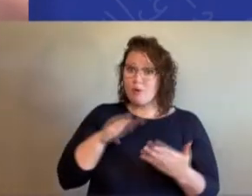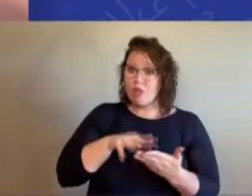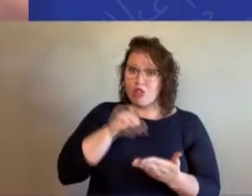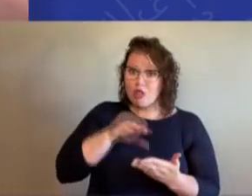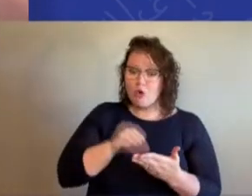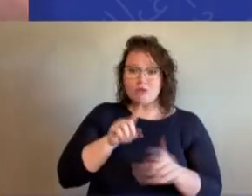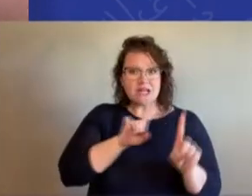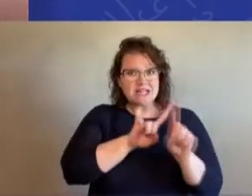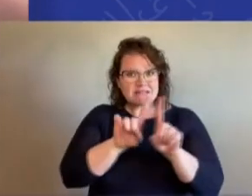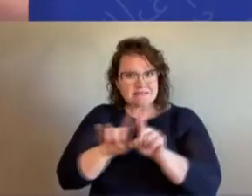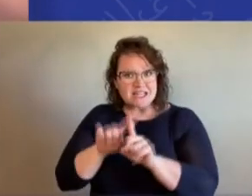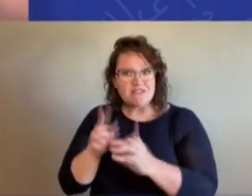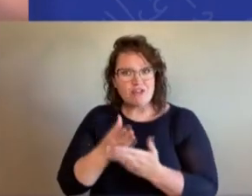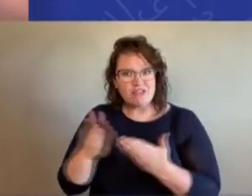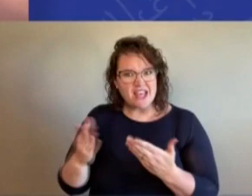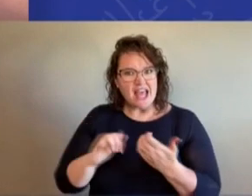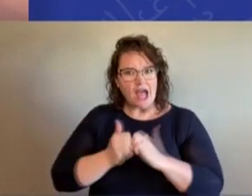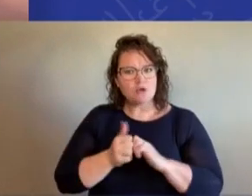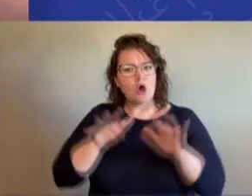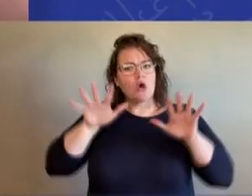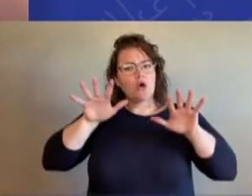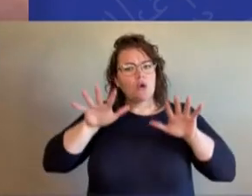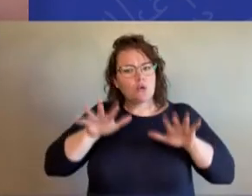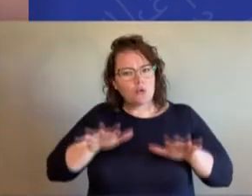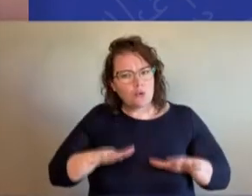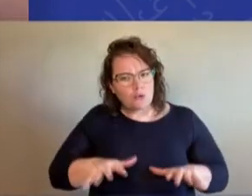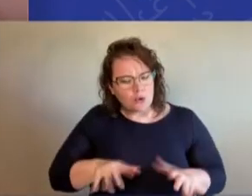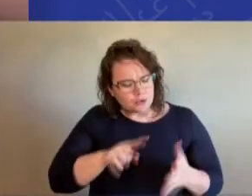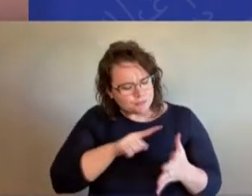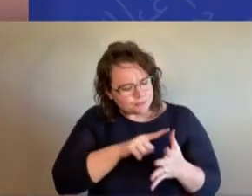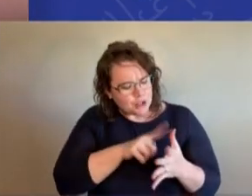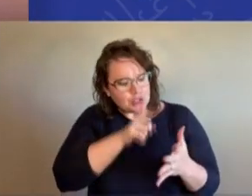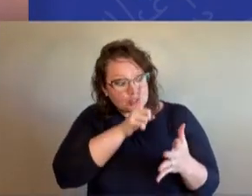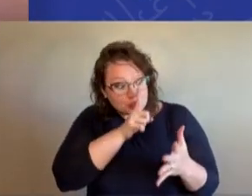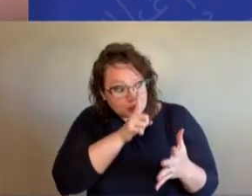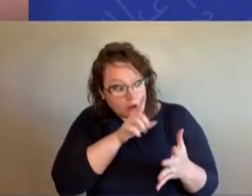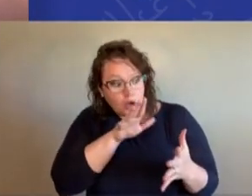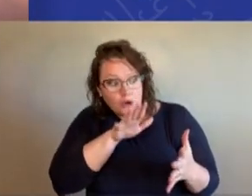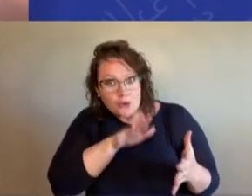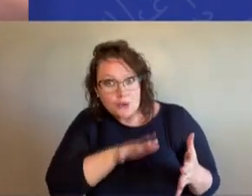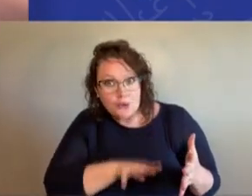over this. This just kind of happens. We are going to be learning some